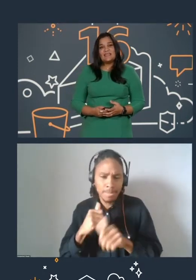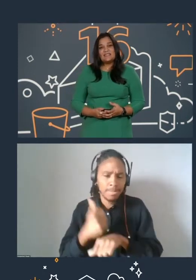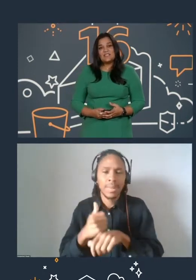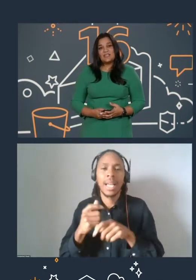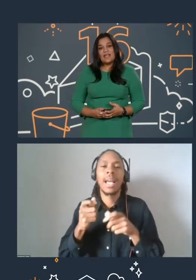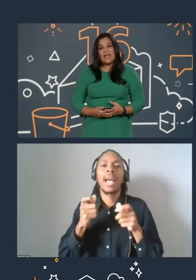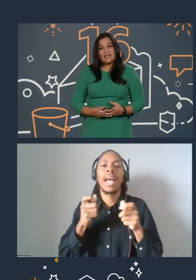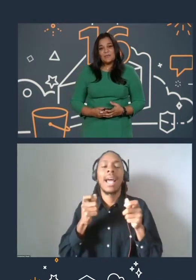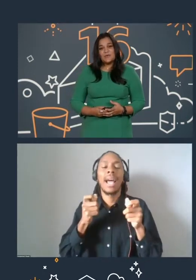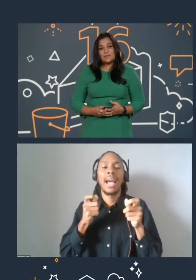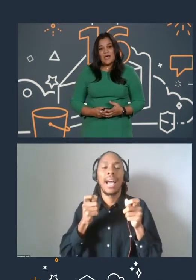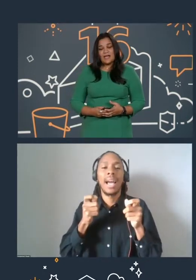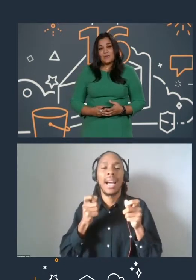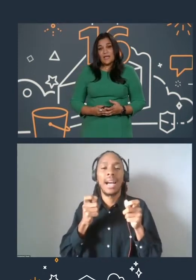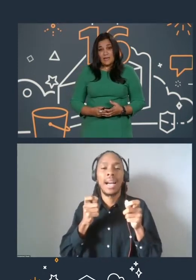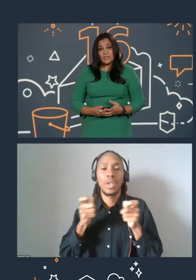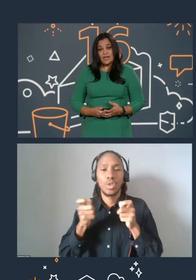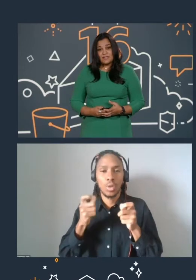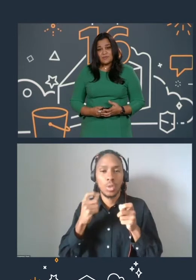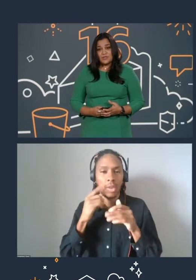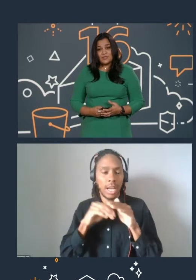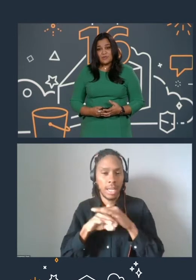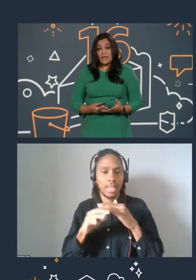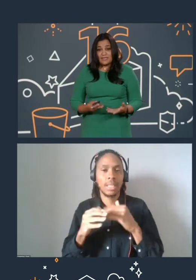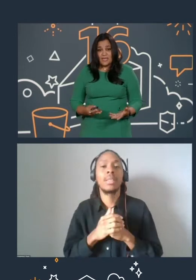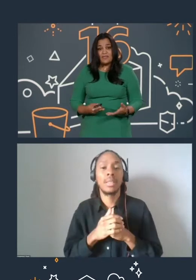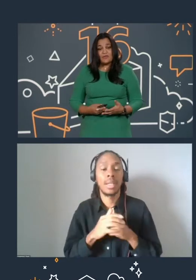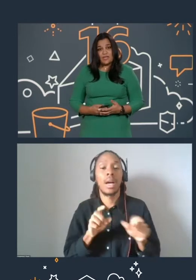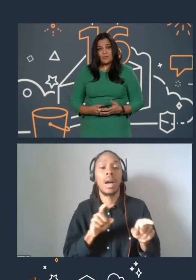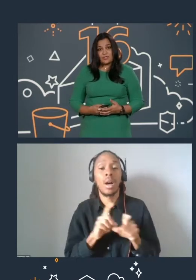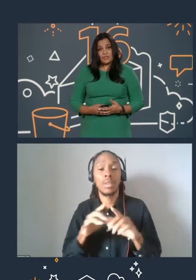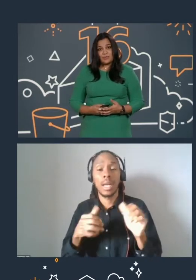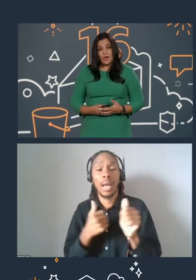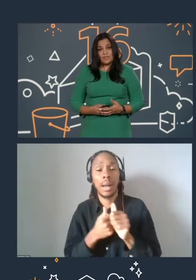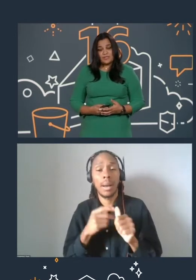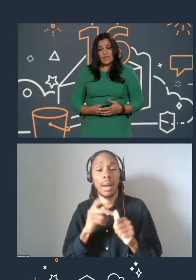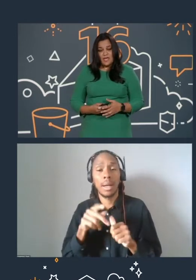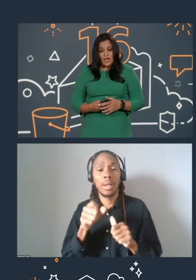In addition, AWS Backup enables customers to extend their data protection policy